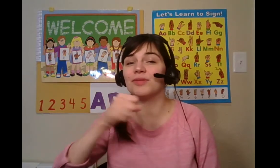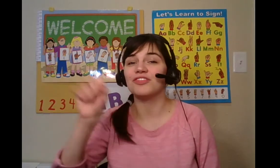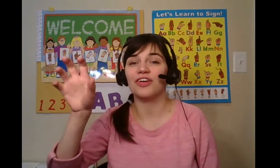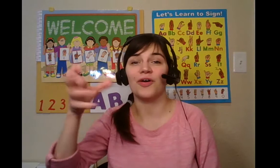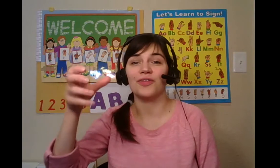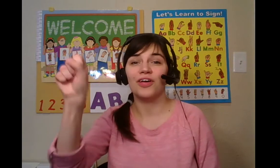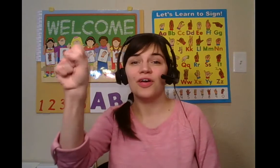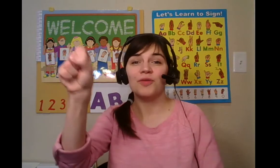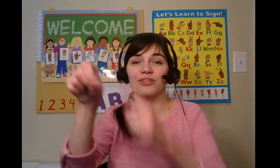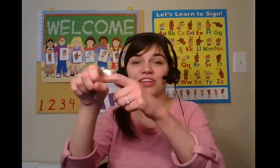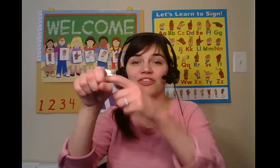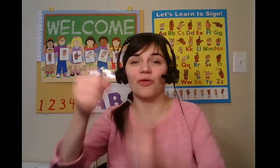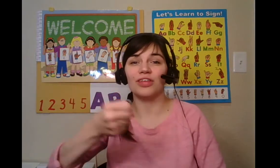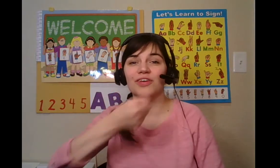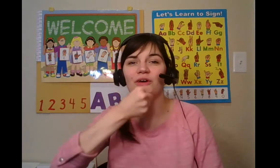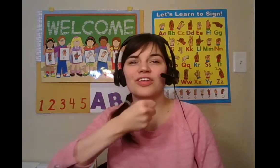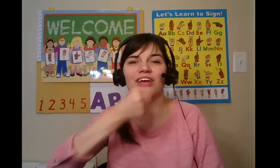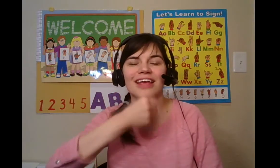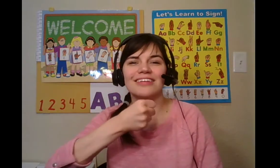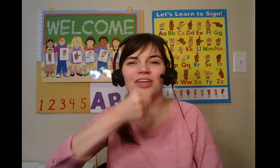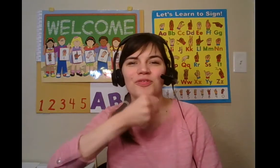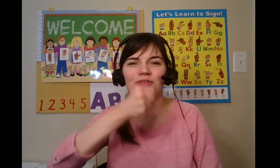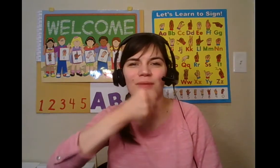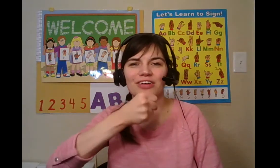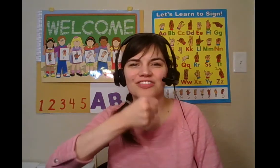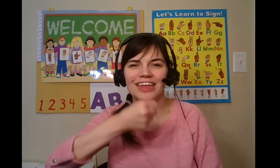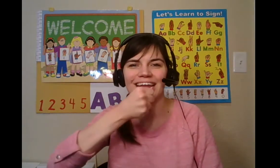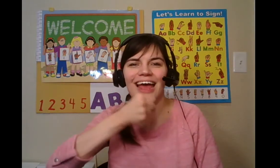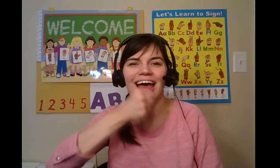cone. Pretend you're holding the cone in your hand and move it by your chin: ice